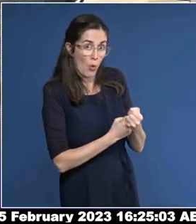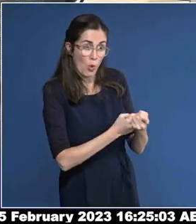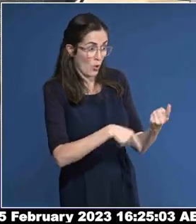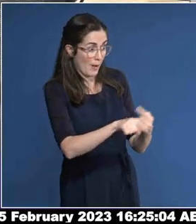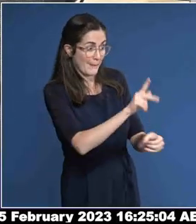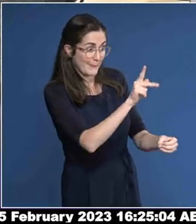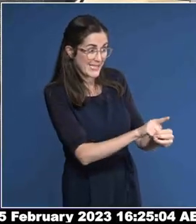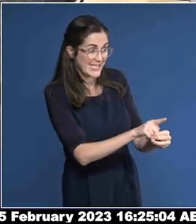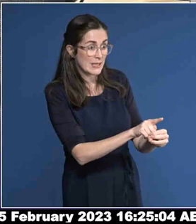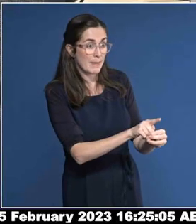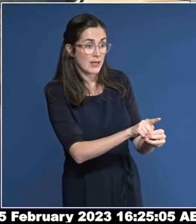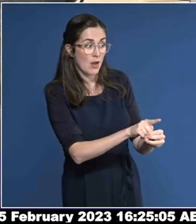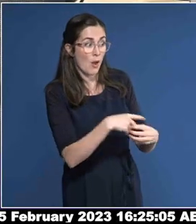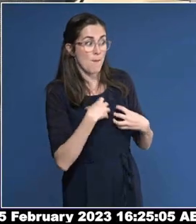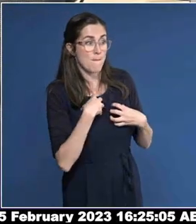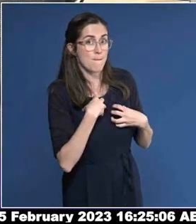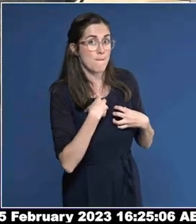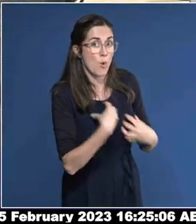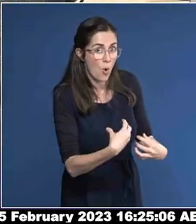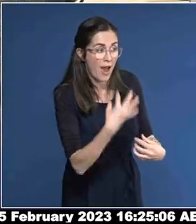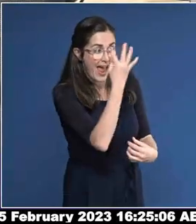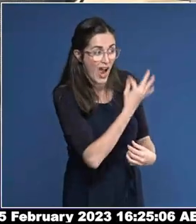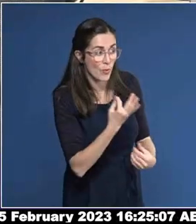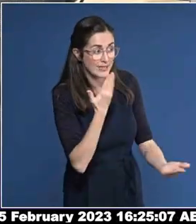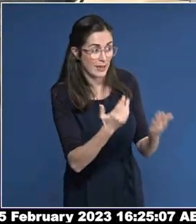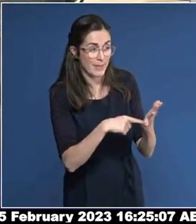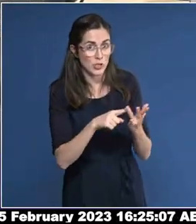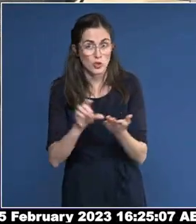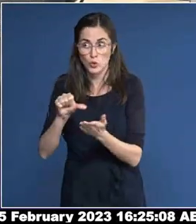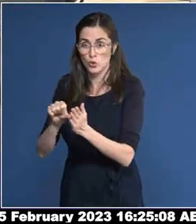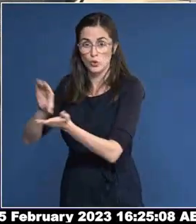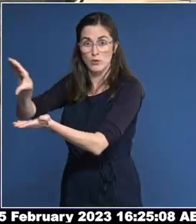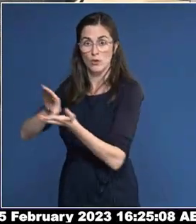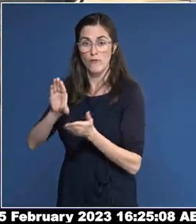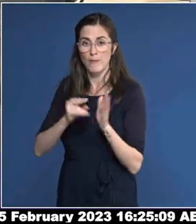the funding within their plan. Firstly, what are those 94 per cent of people doing?